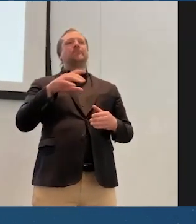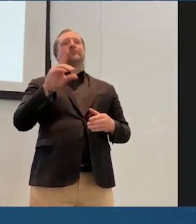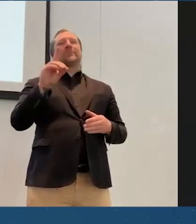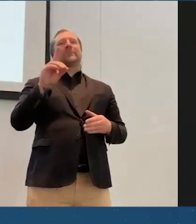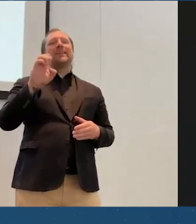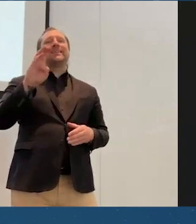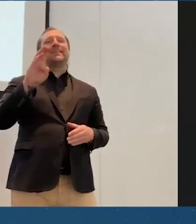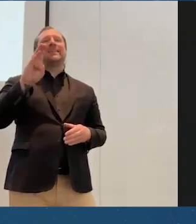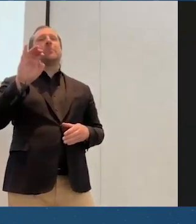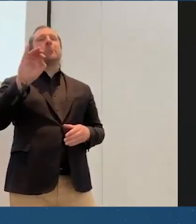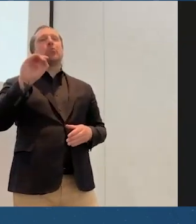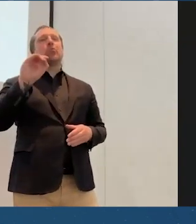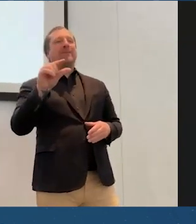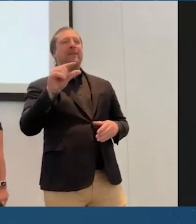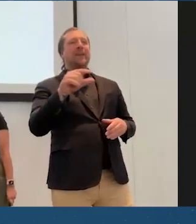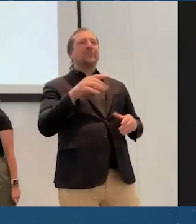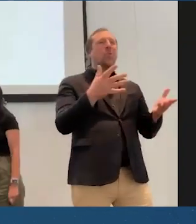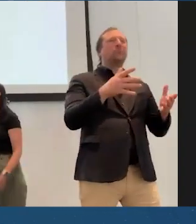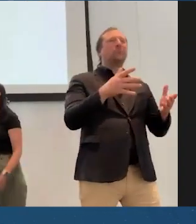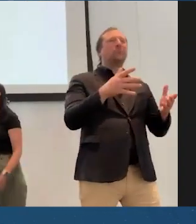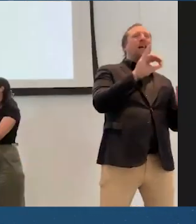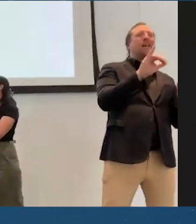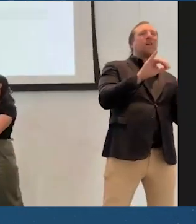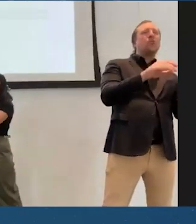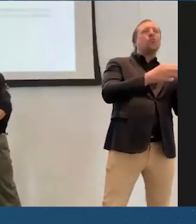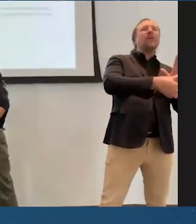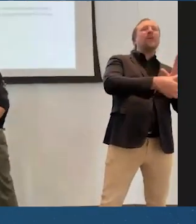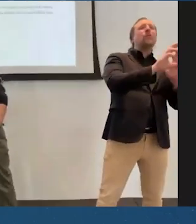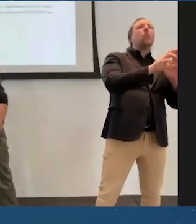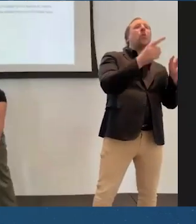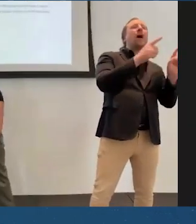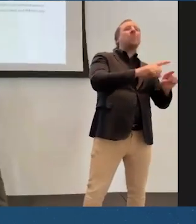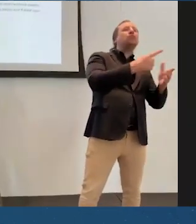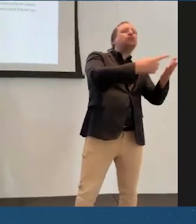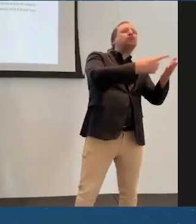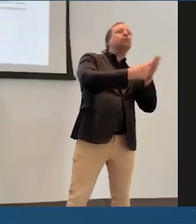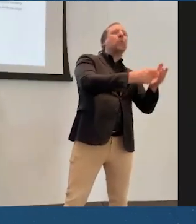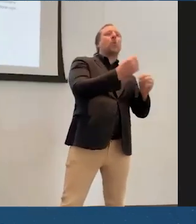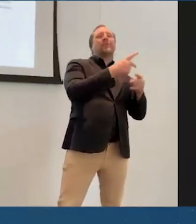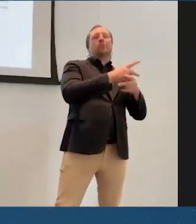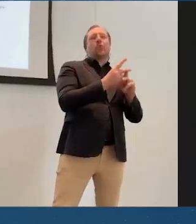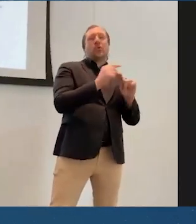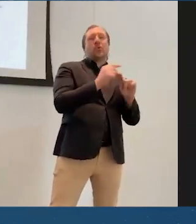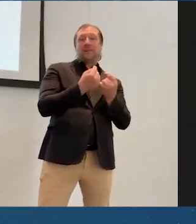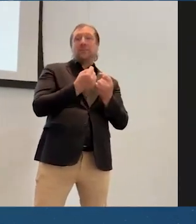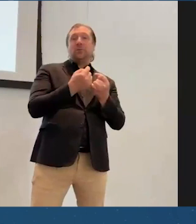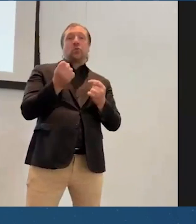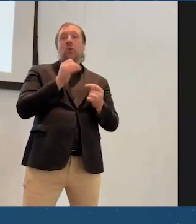So after these events, I think we've even heard mentioned at this summit is, OK, well,